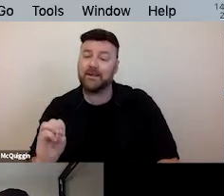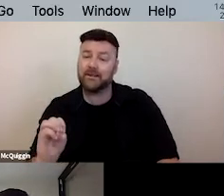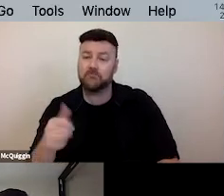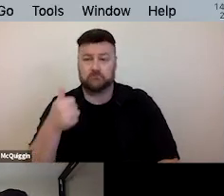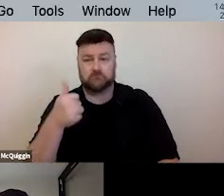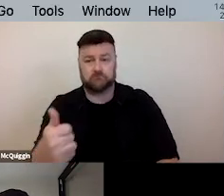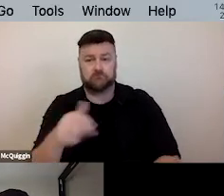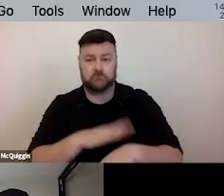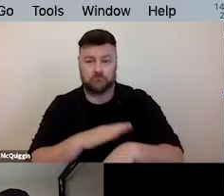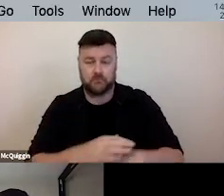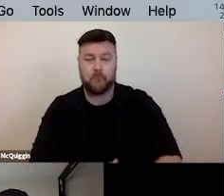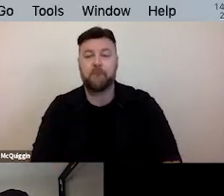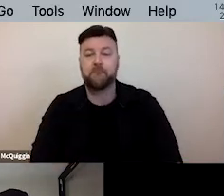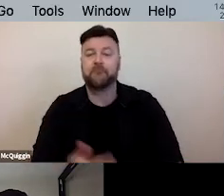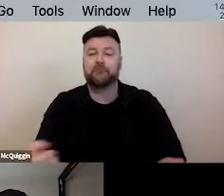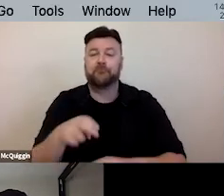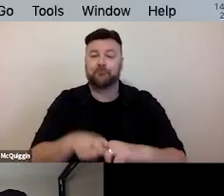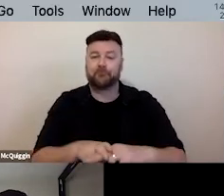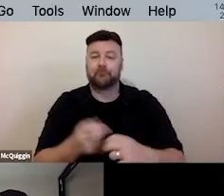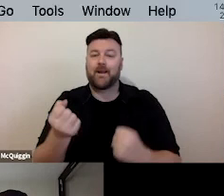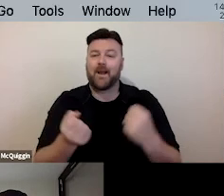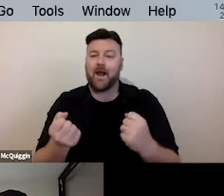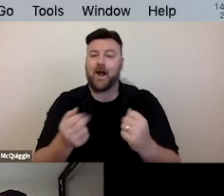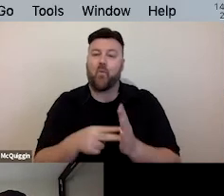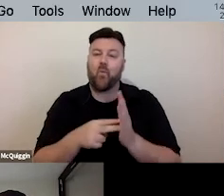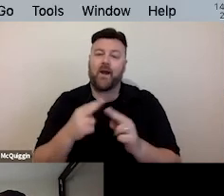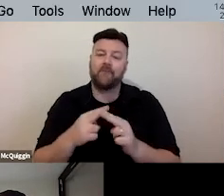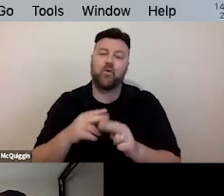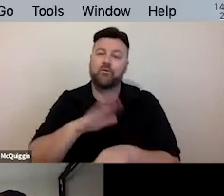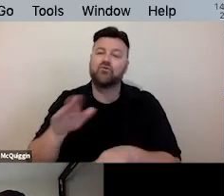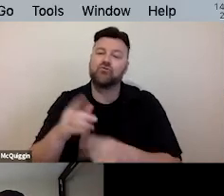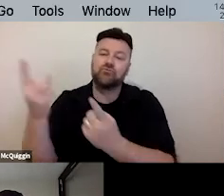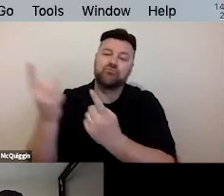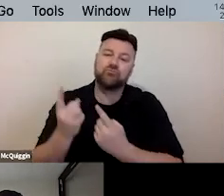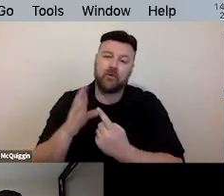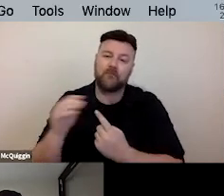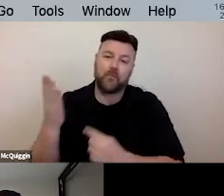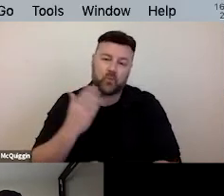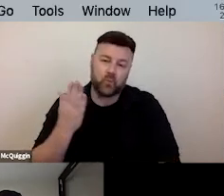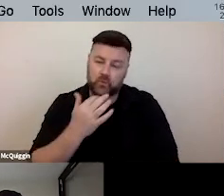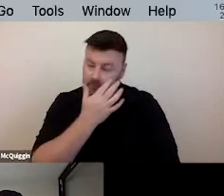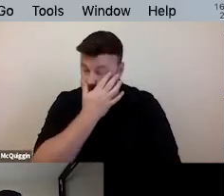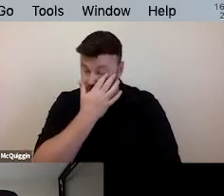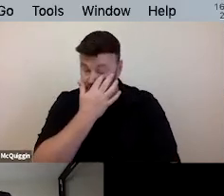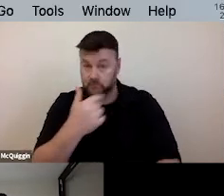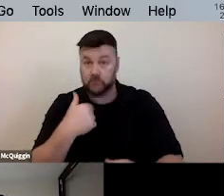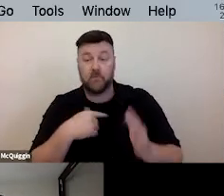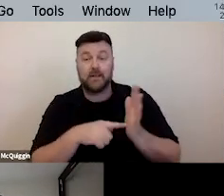perfectly fine, they're sitting in the car, waiting for the kids to come out of school. If I'm dealing with students, I don't post things